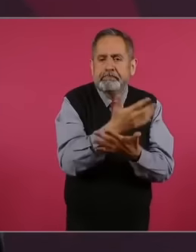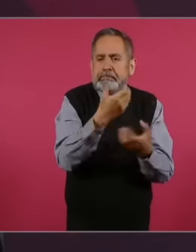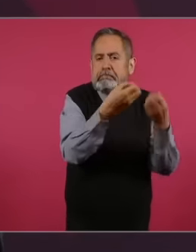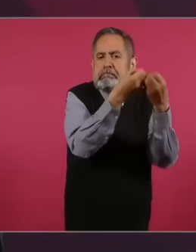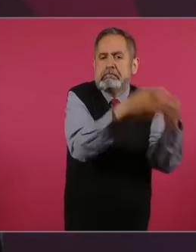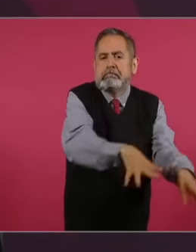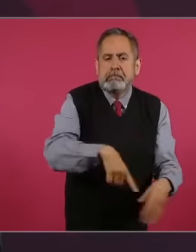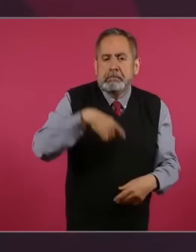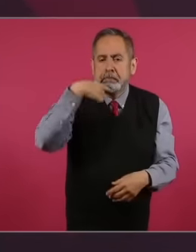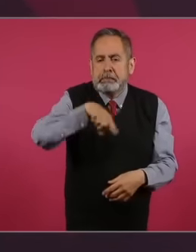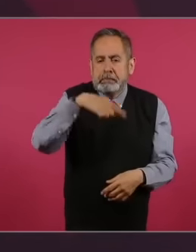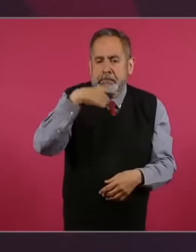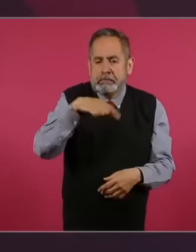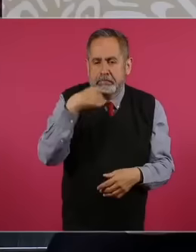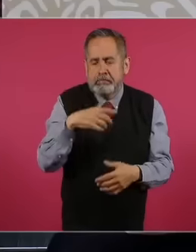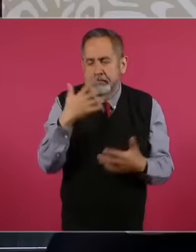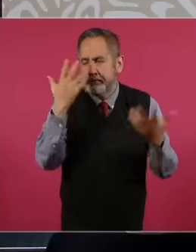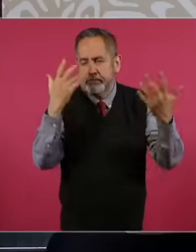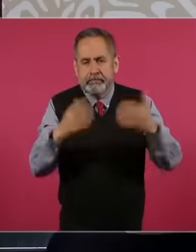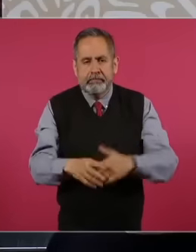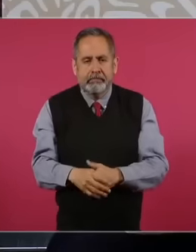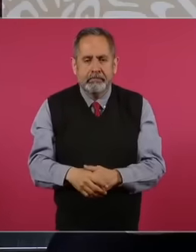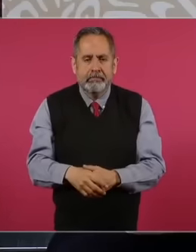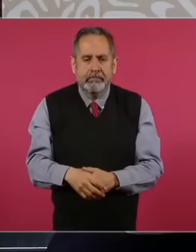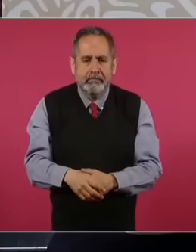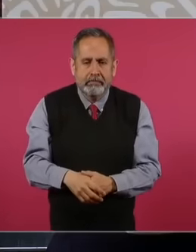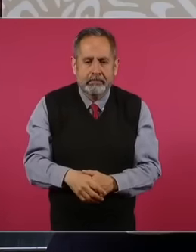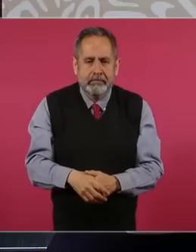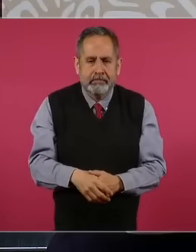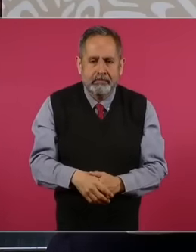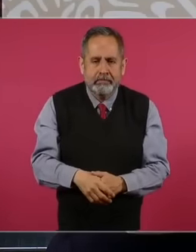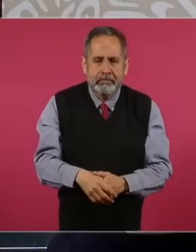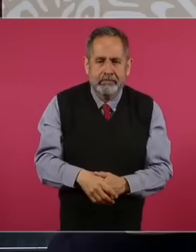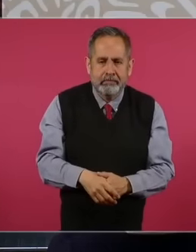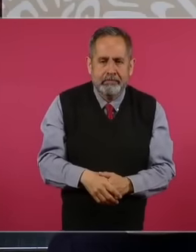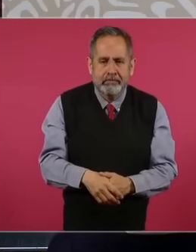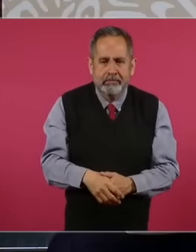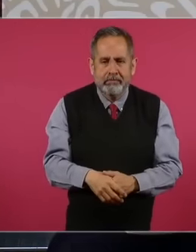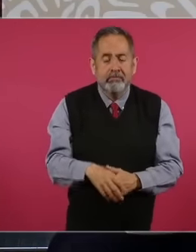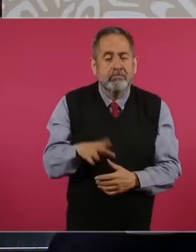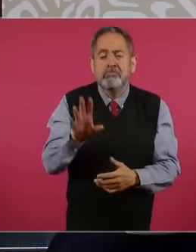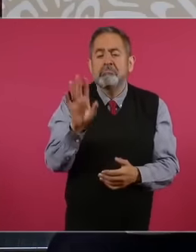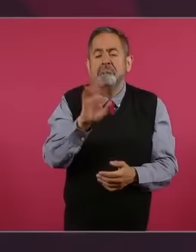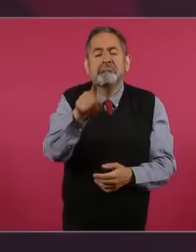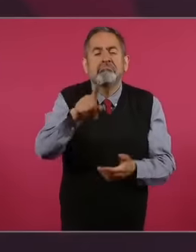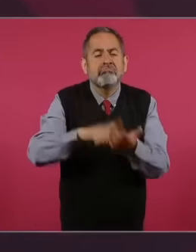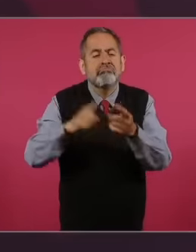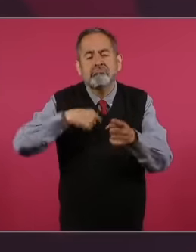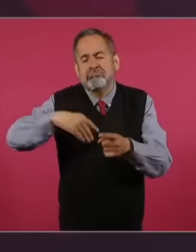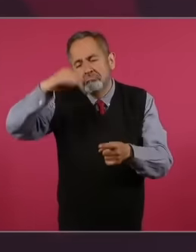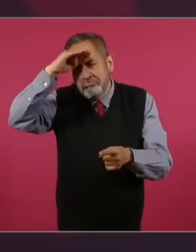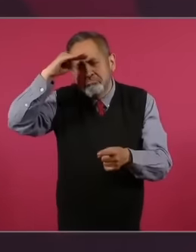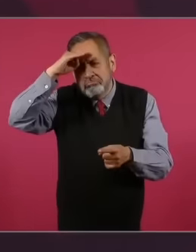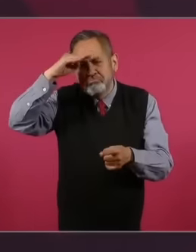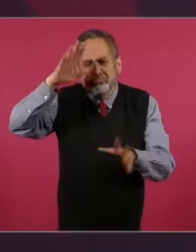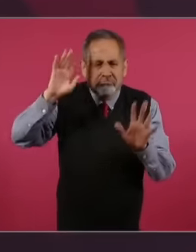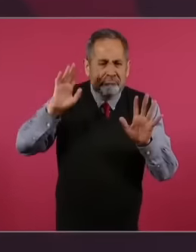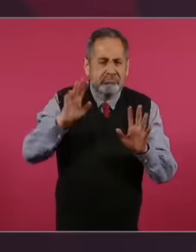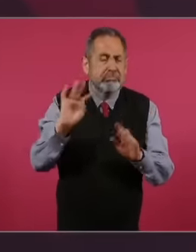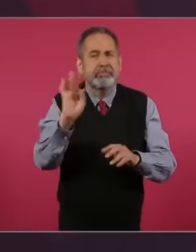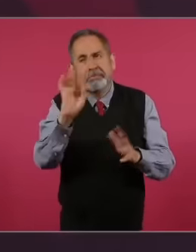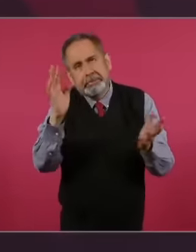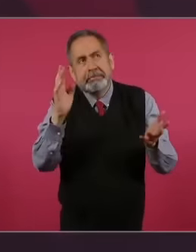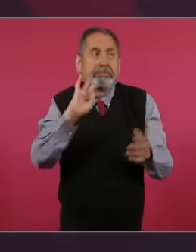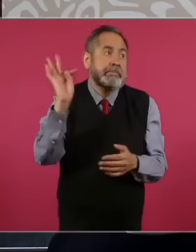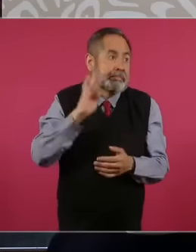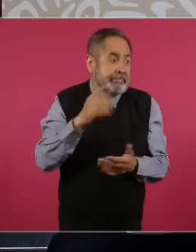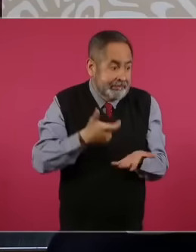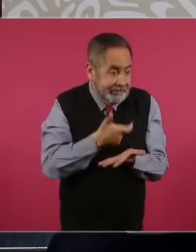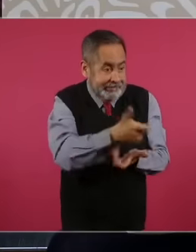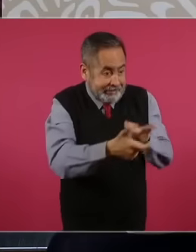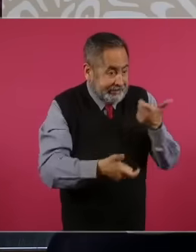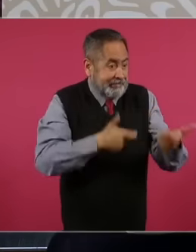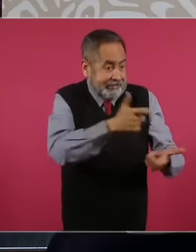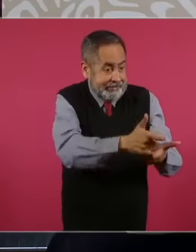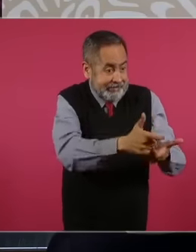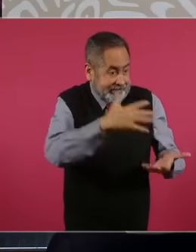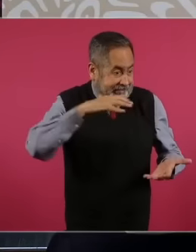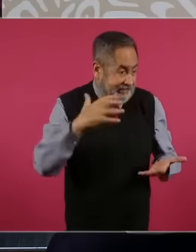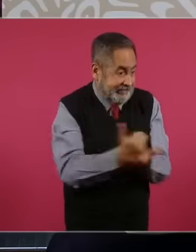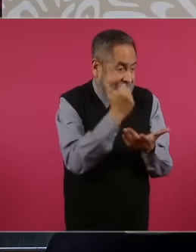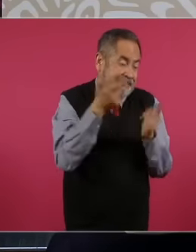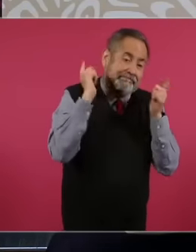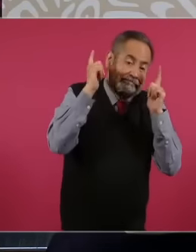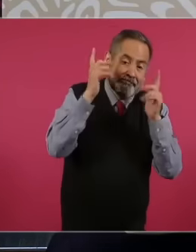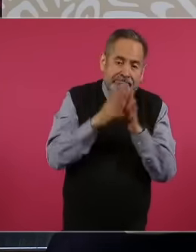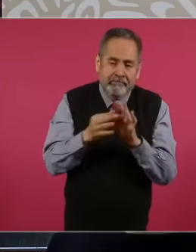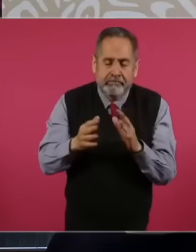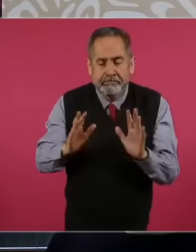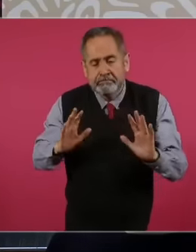what? better yes they knew But they had Hope yes they didn't think they thought well uh some of them and